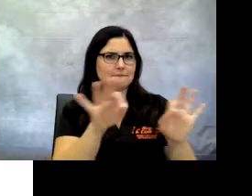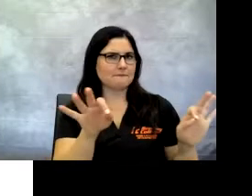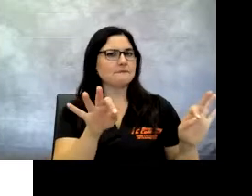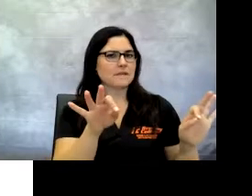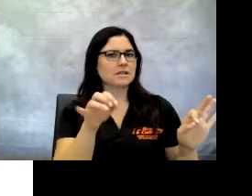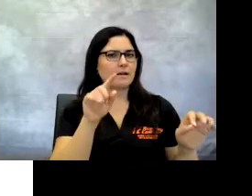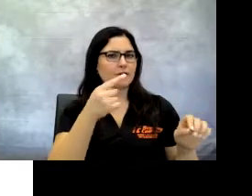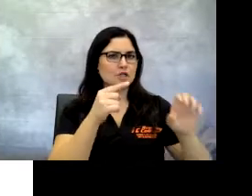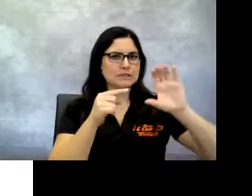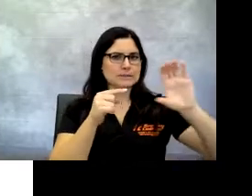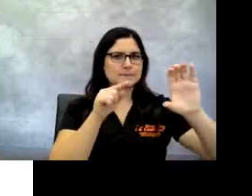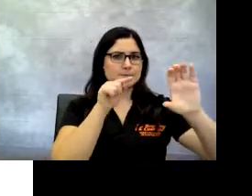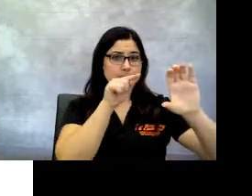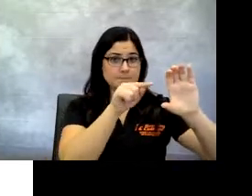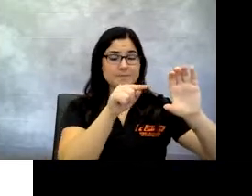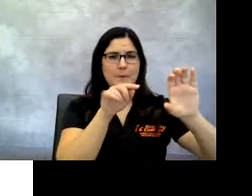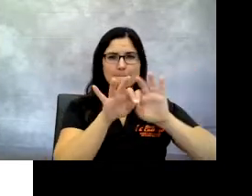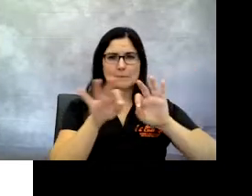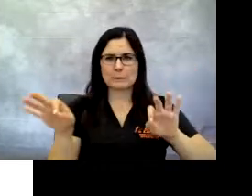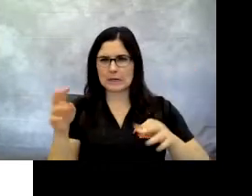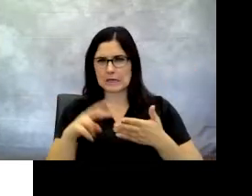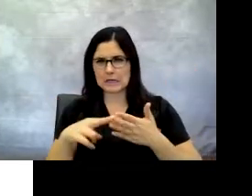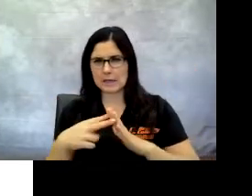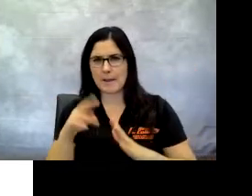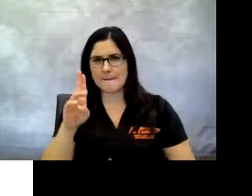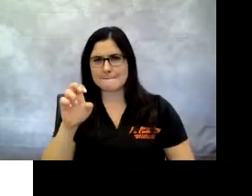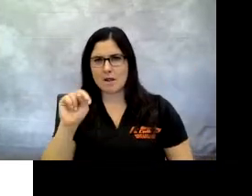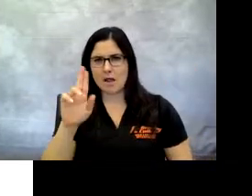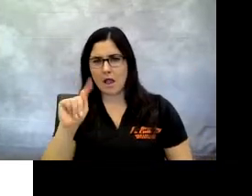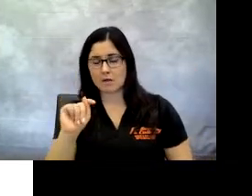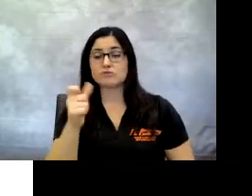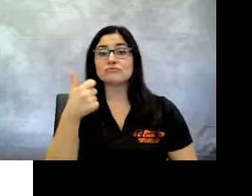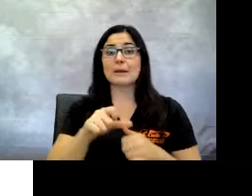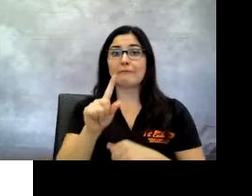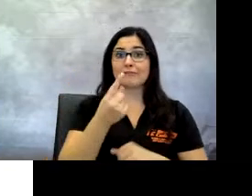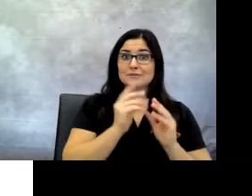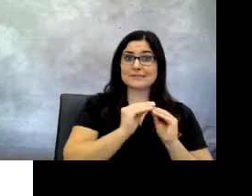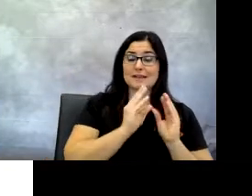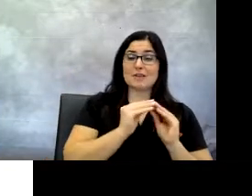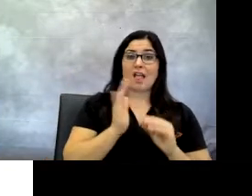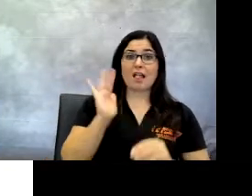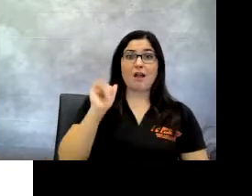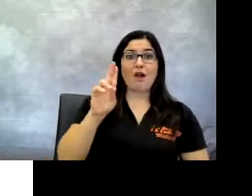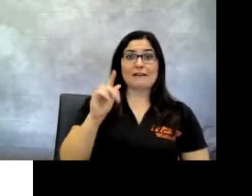For those of you that participated in our first. Presentation all the way back in August, you may.